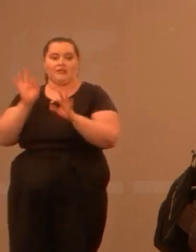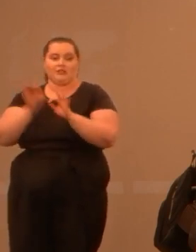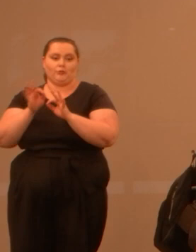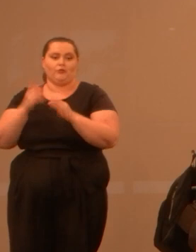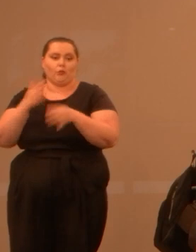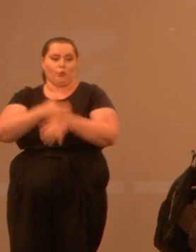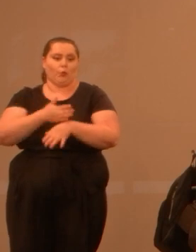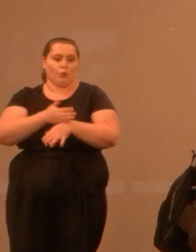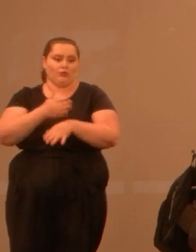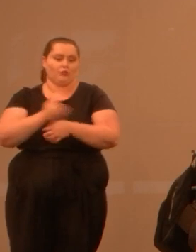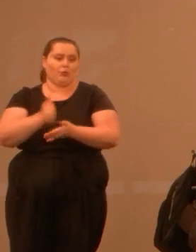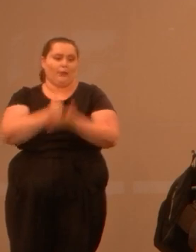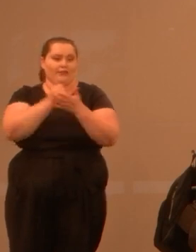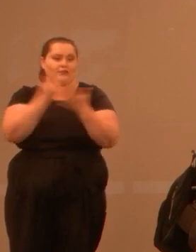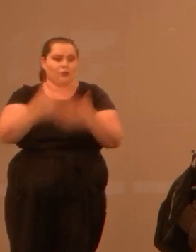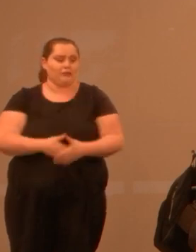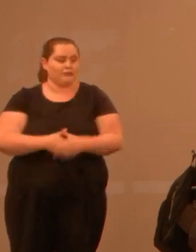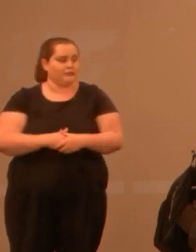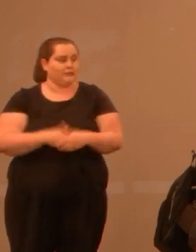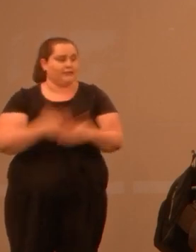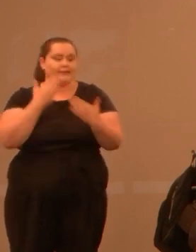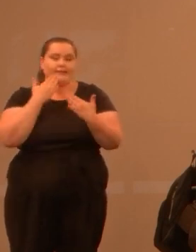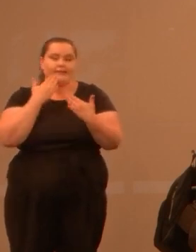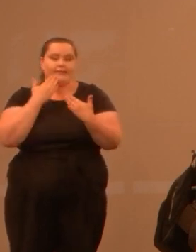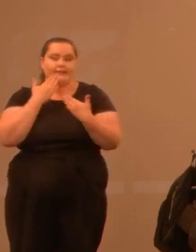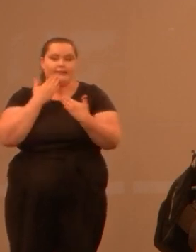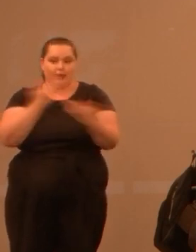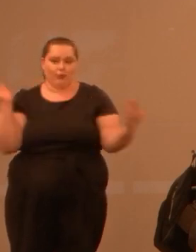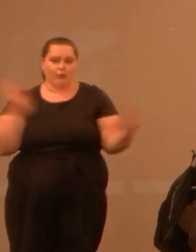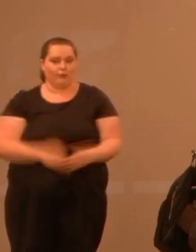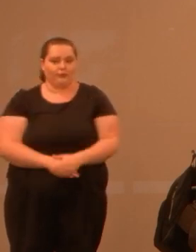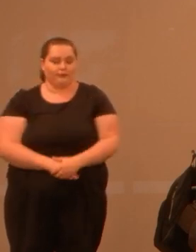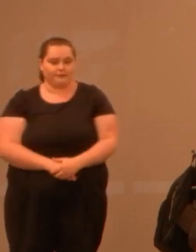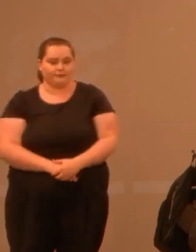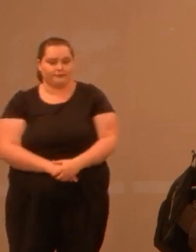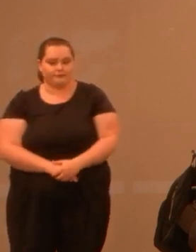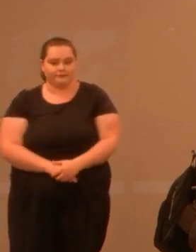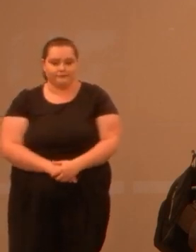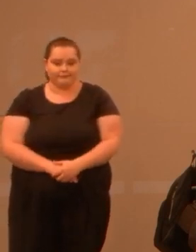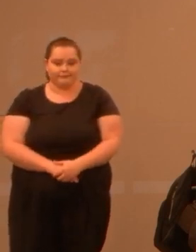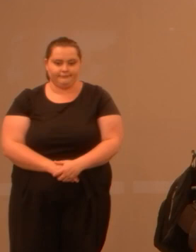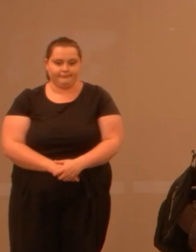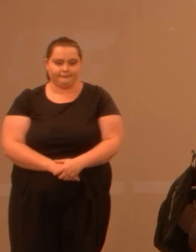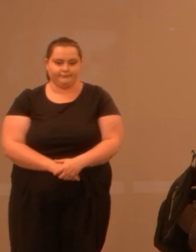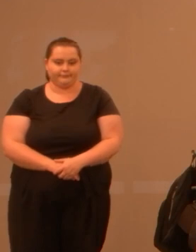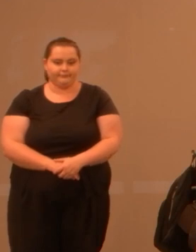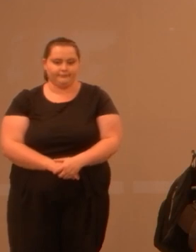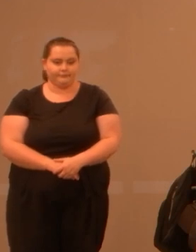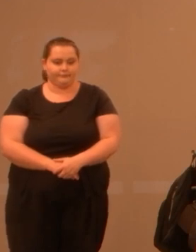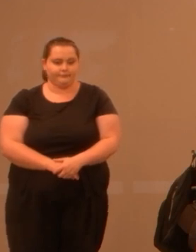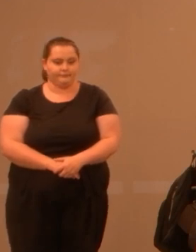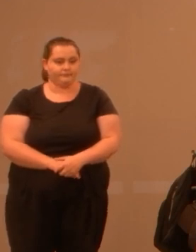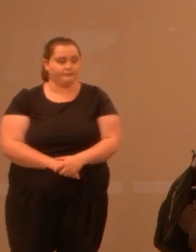doing to assist us this evening, thank you very, very much. Now I am going